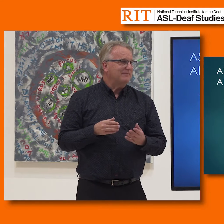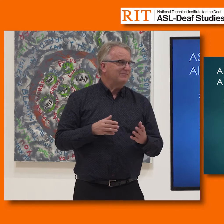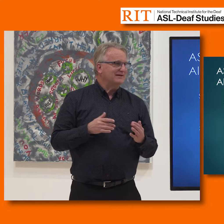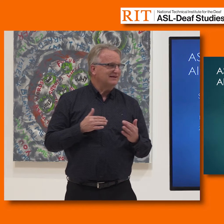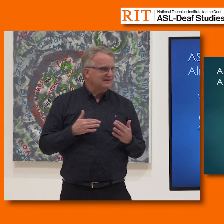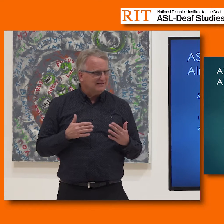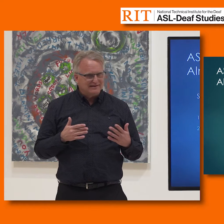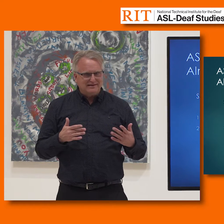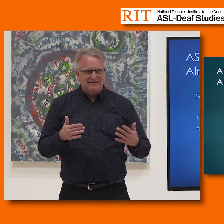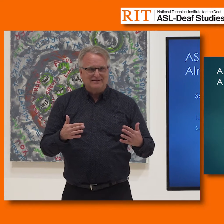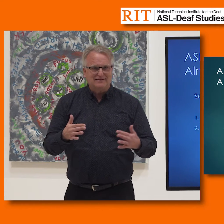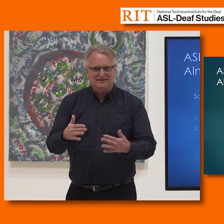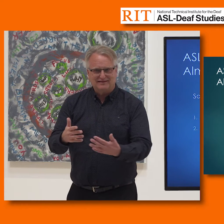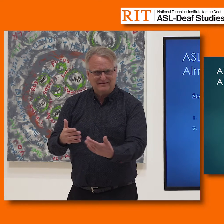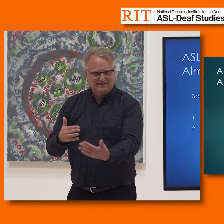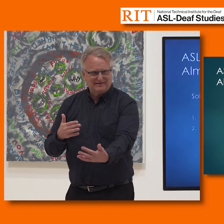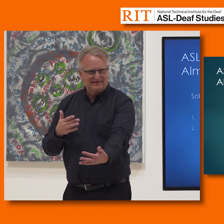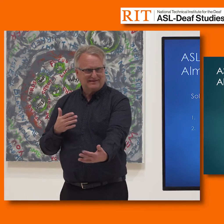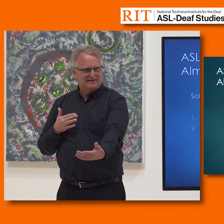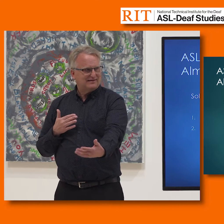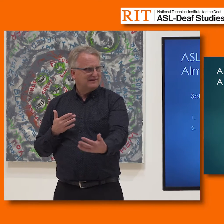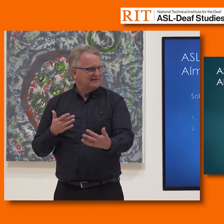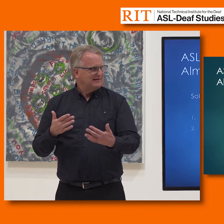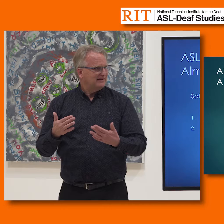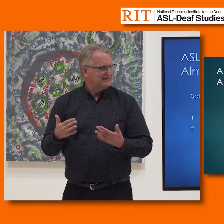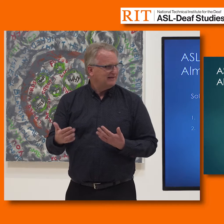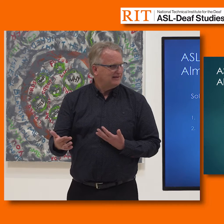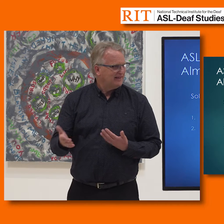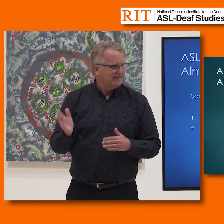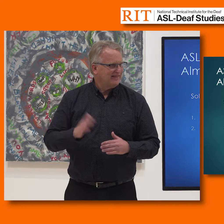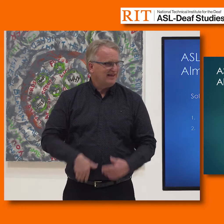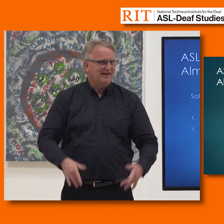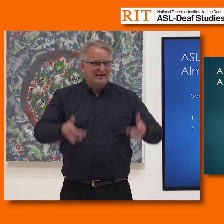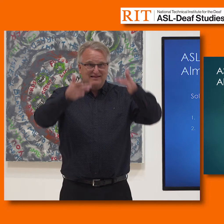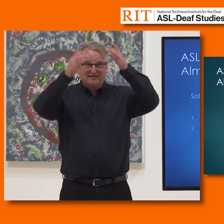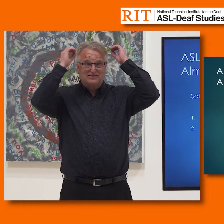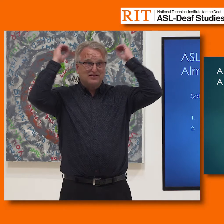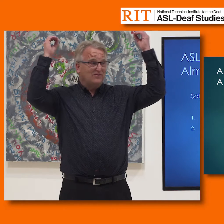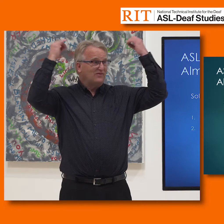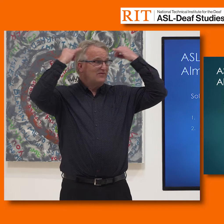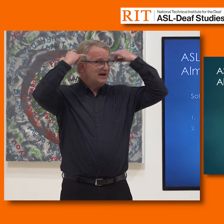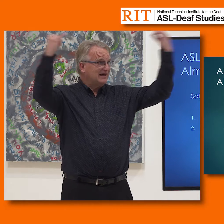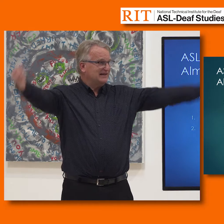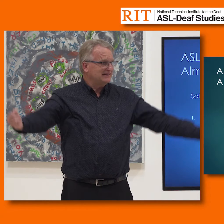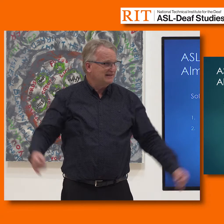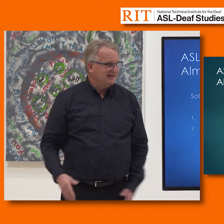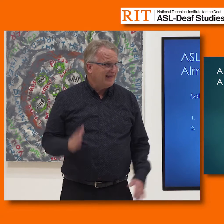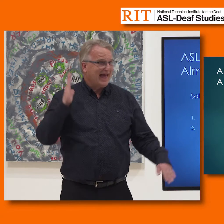and the interpreter is working quickly to catch up, and so, I can adjust and modify the pace of my presentation.